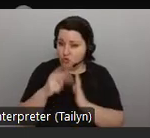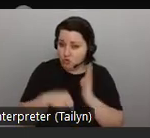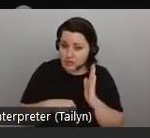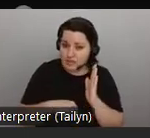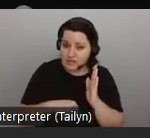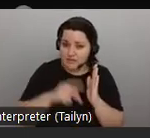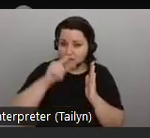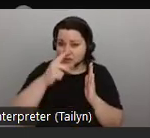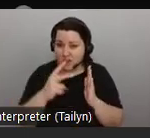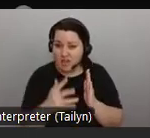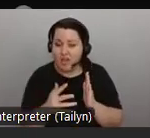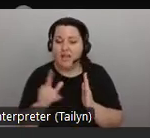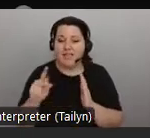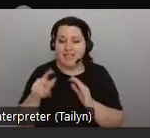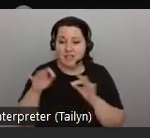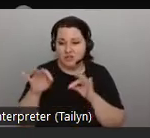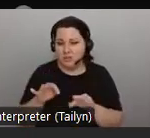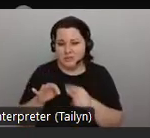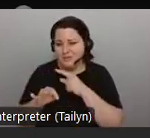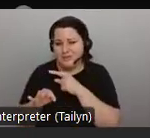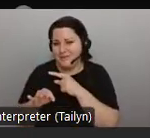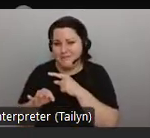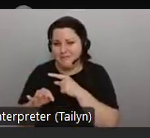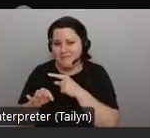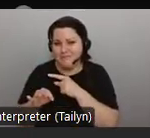your document is entirely accessible, because things like reading structure and how you intend users to read it